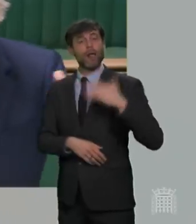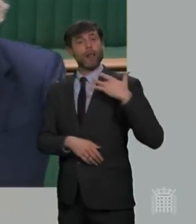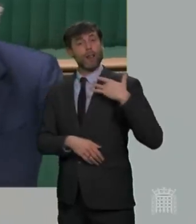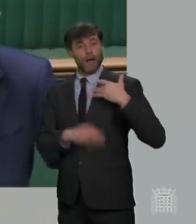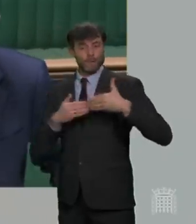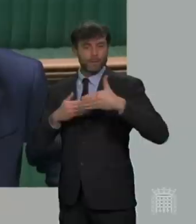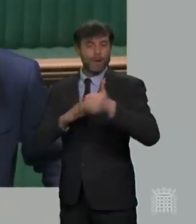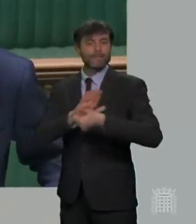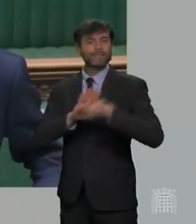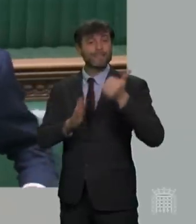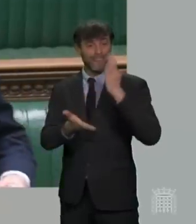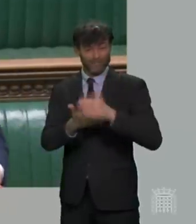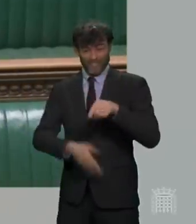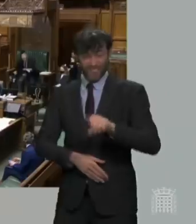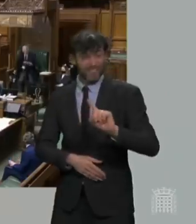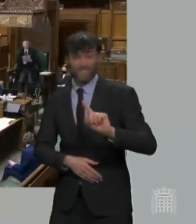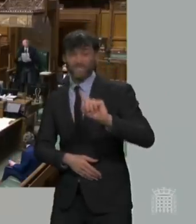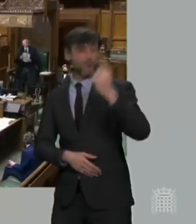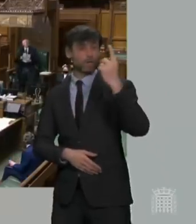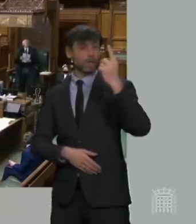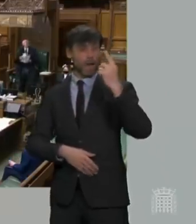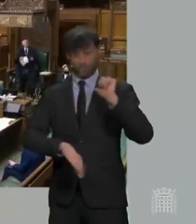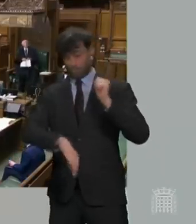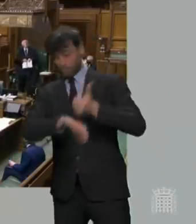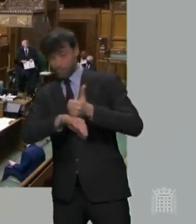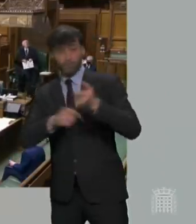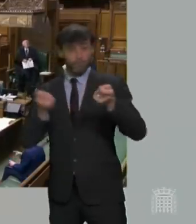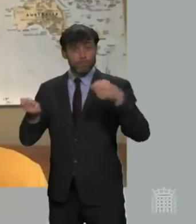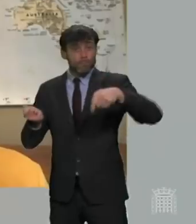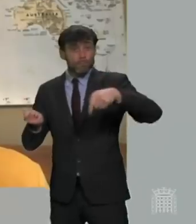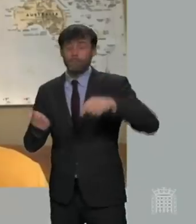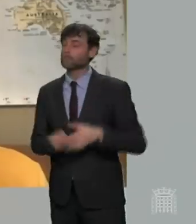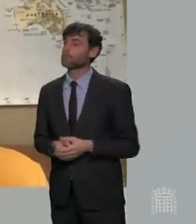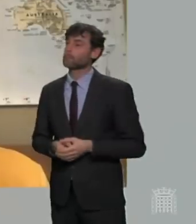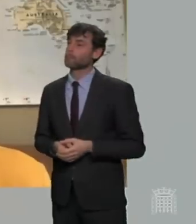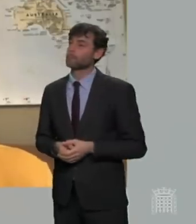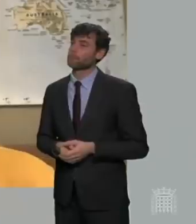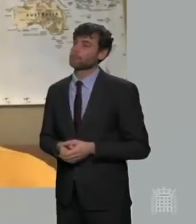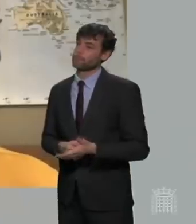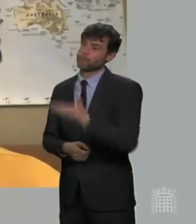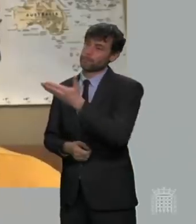first time it has been done. >> Claire Hanna (Belfast South) (SDLP) [V]